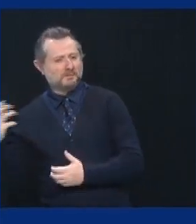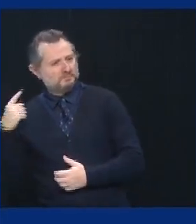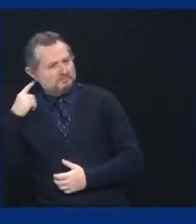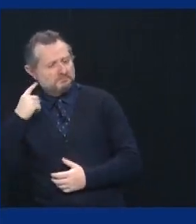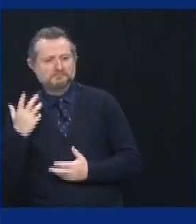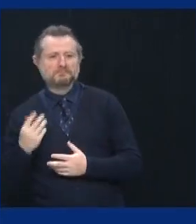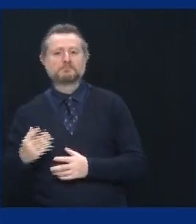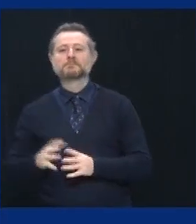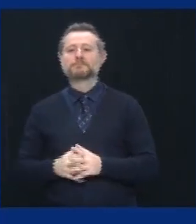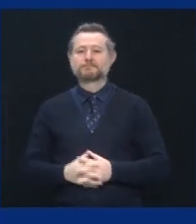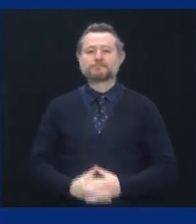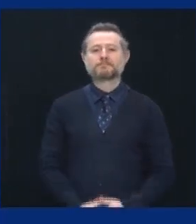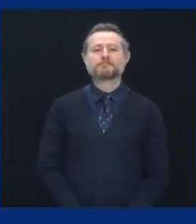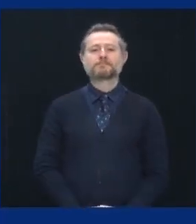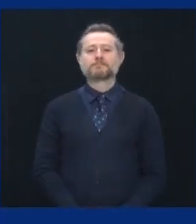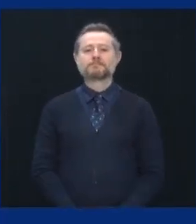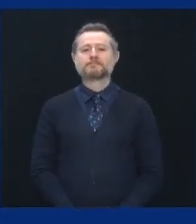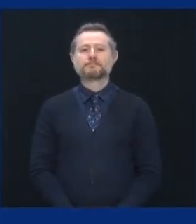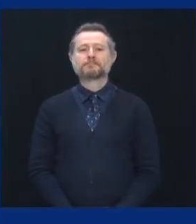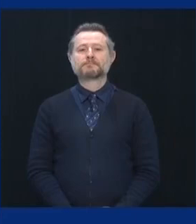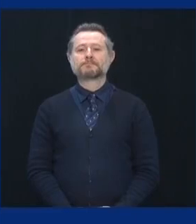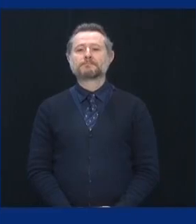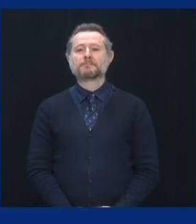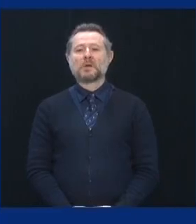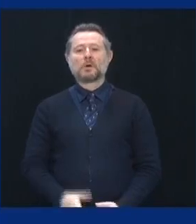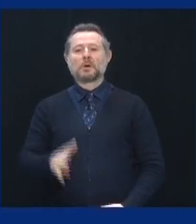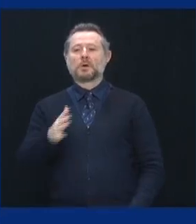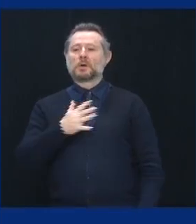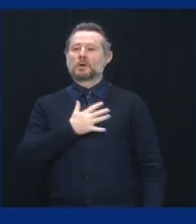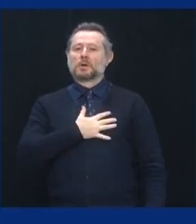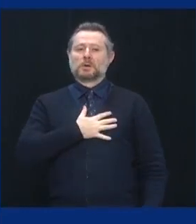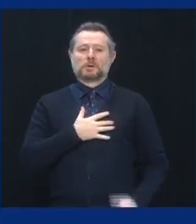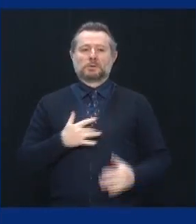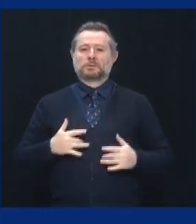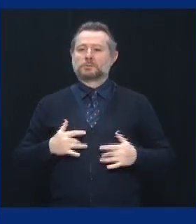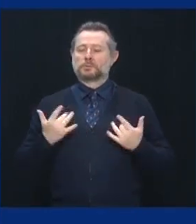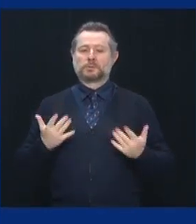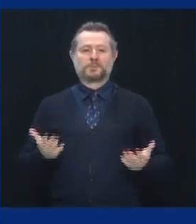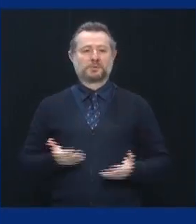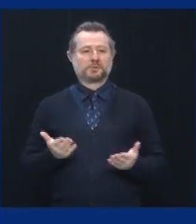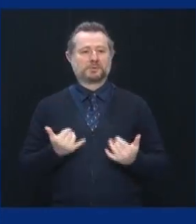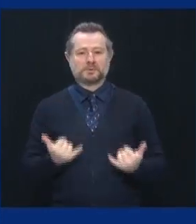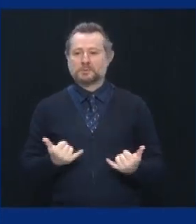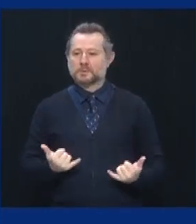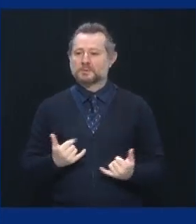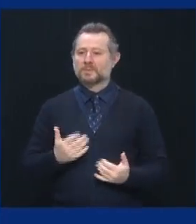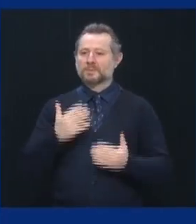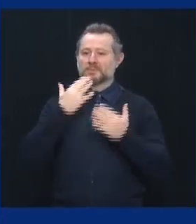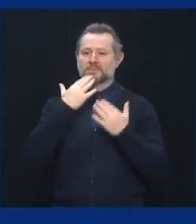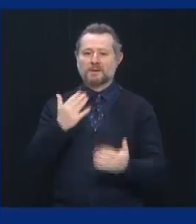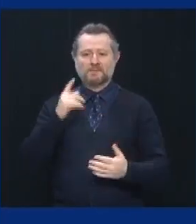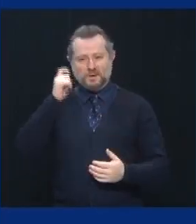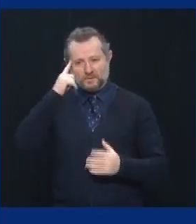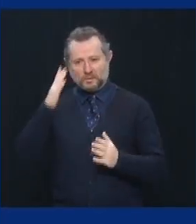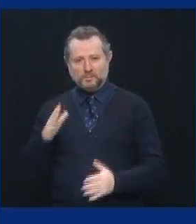CONGRESSWOMAN? GOOD MORNING, EVERYONE. IT'S CERTAINLY MY HONOR, MY